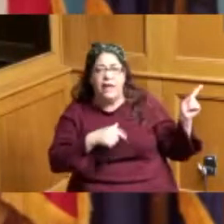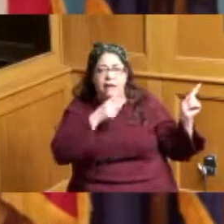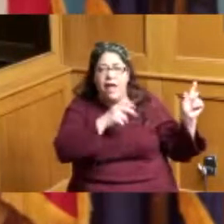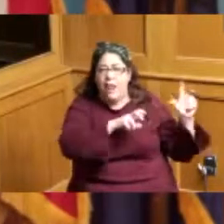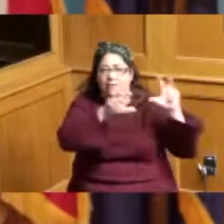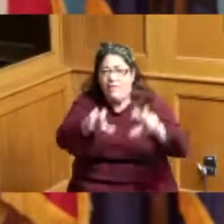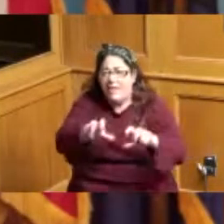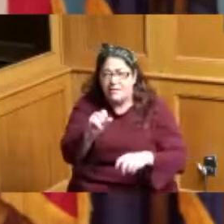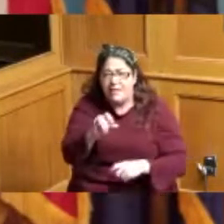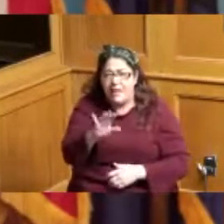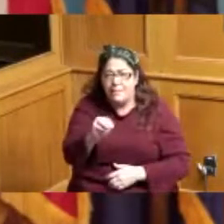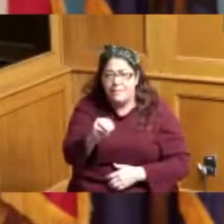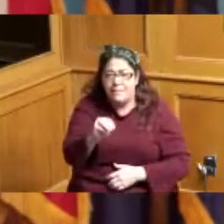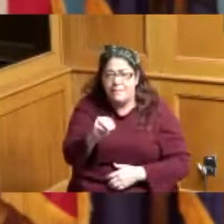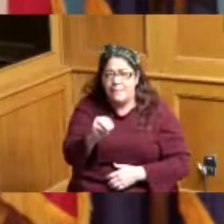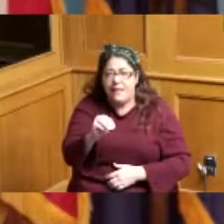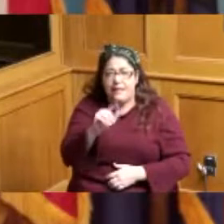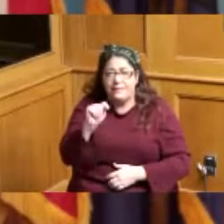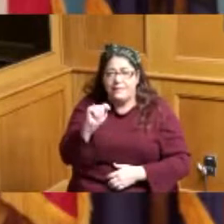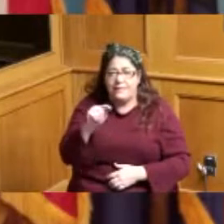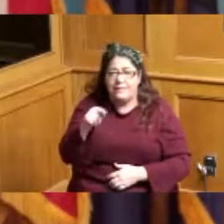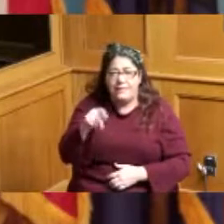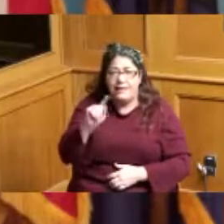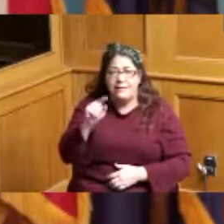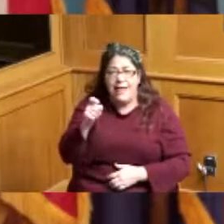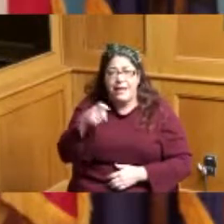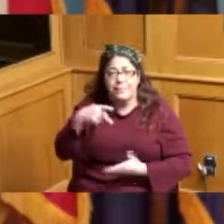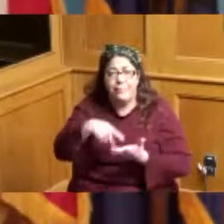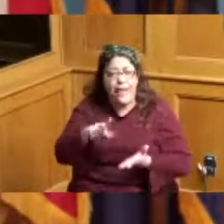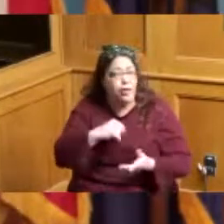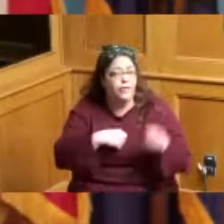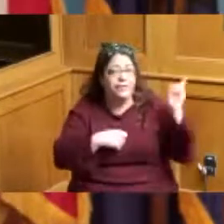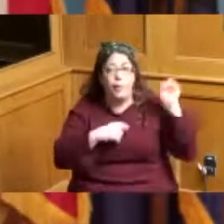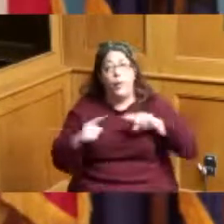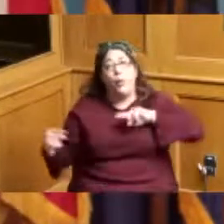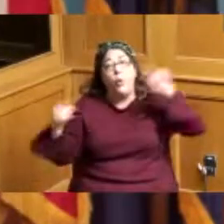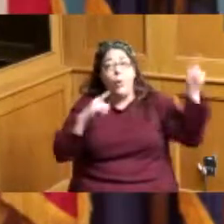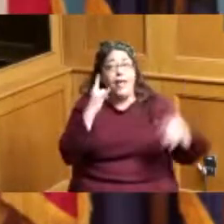taxpayers of California so we go to California we're not getting a dime out of California